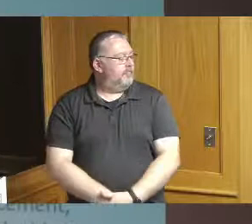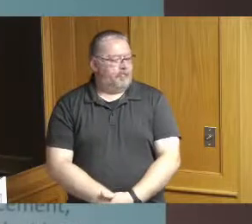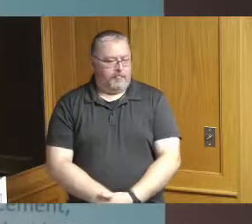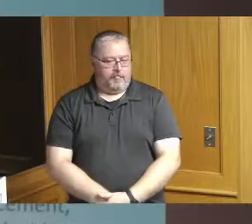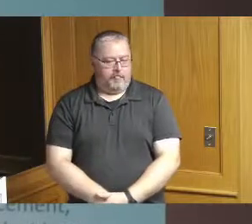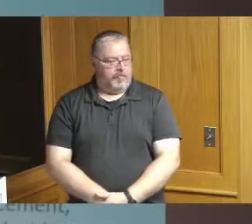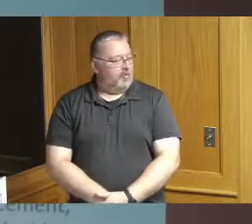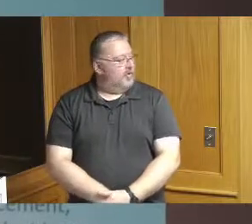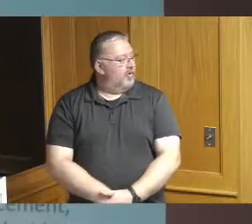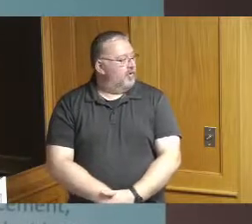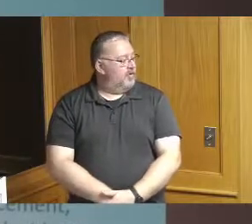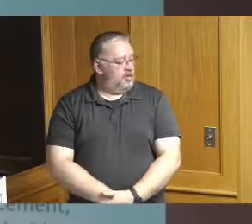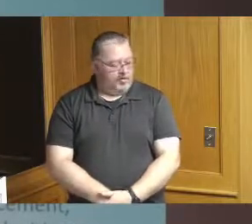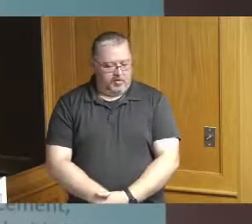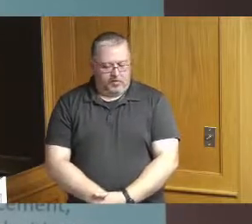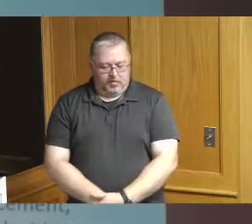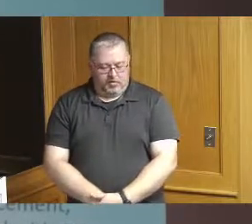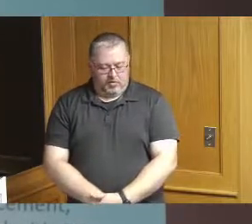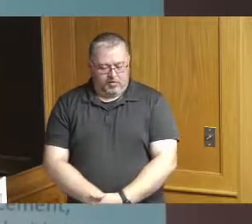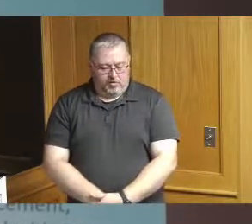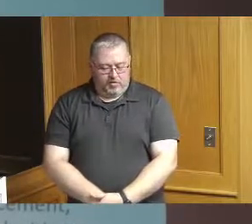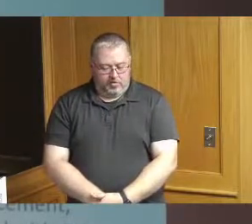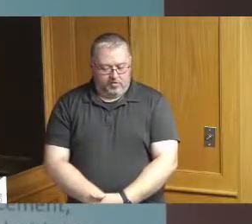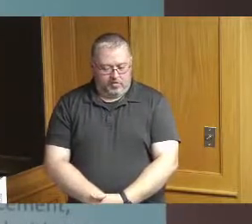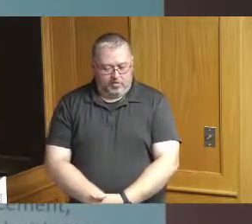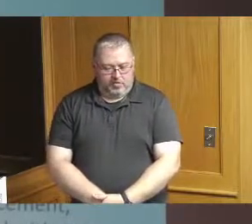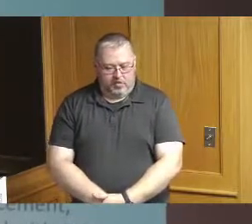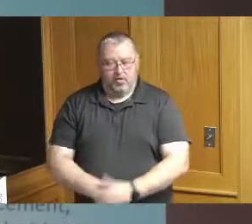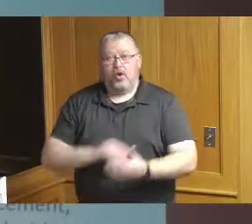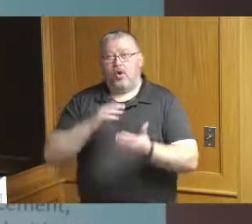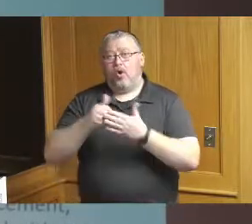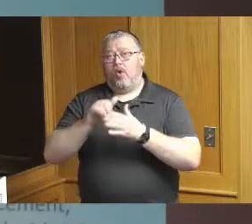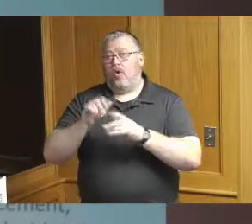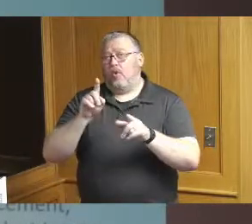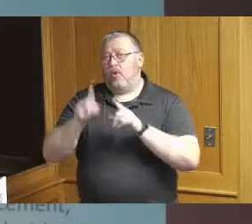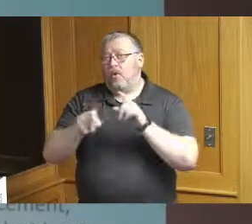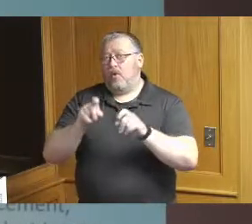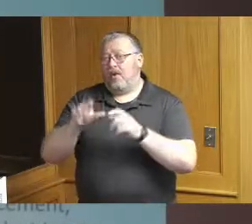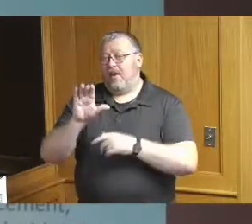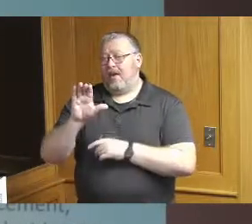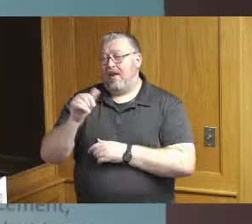all right so all those questions uh cages provides a technology platform for